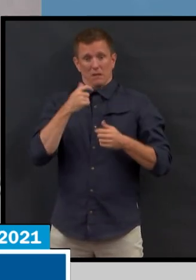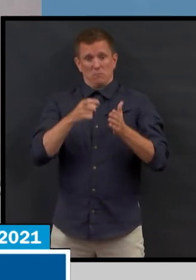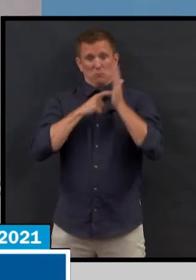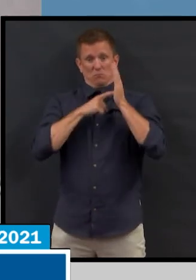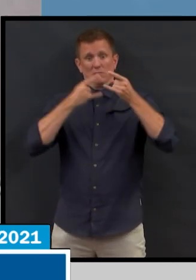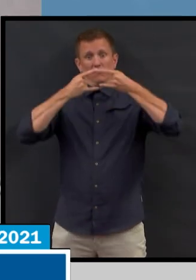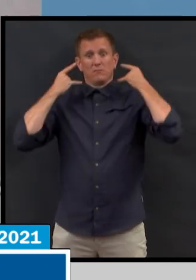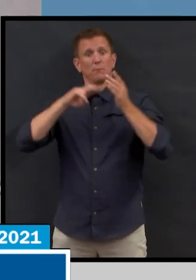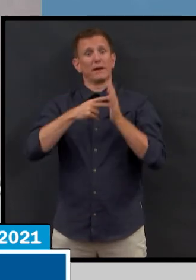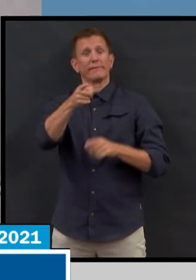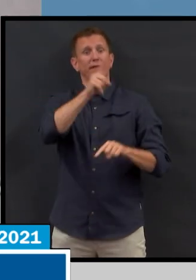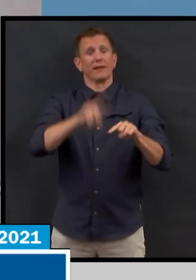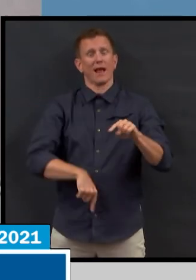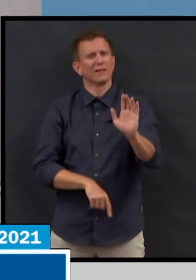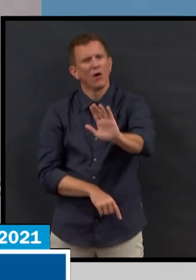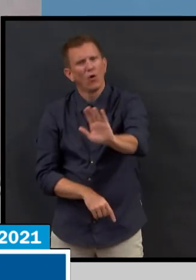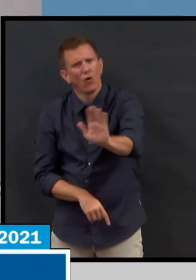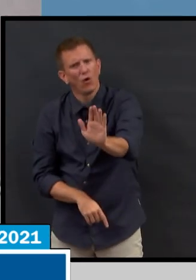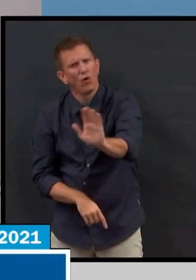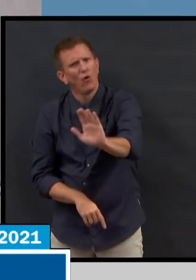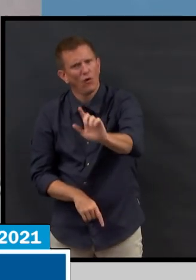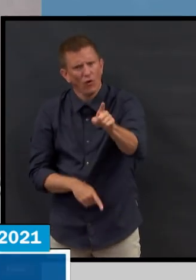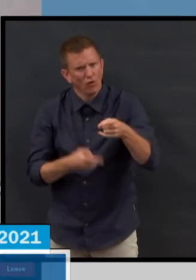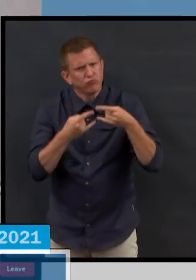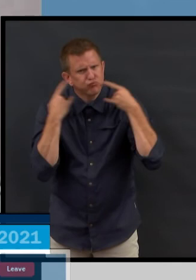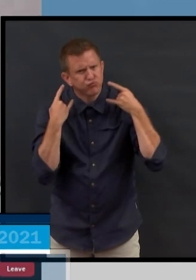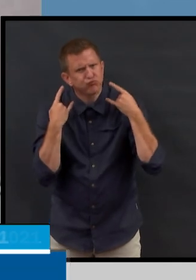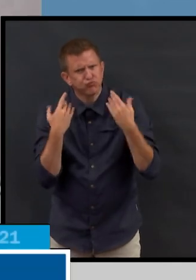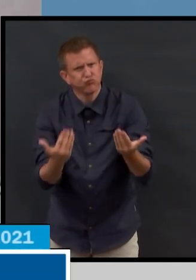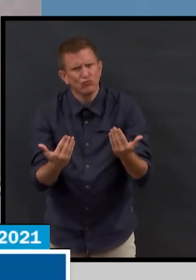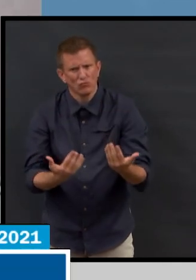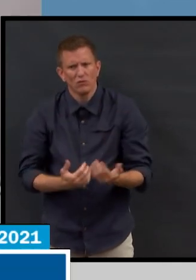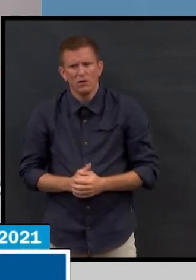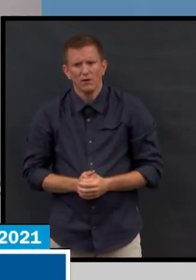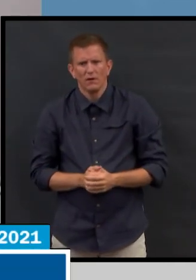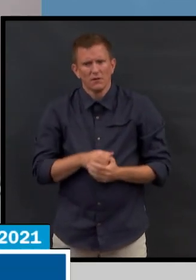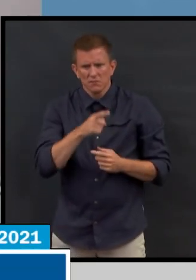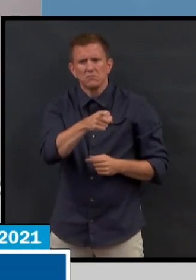those that are vaccinated are largely protected those that are unvaccinated or otherwise at high